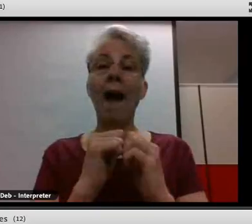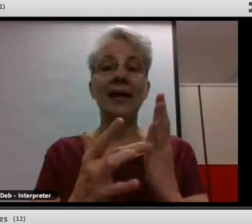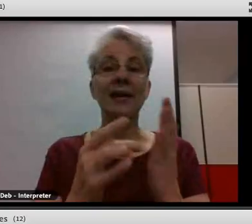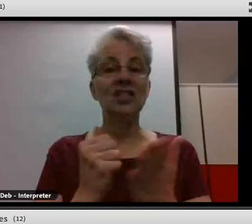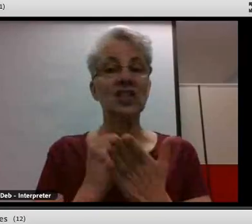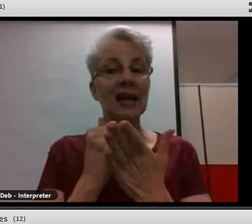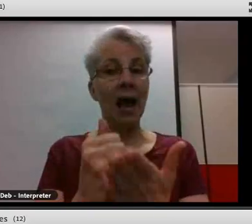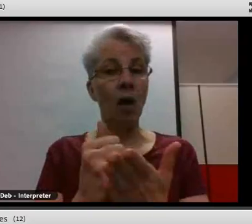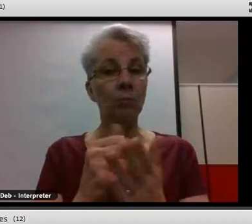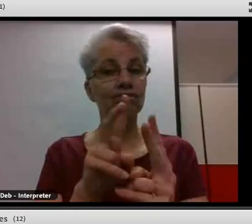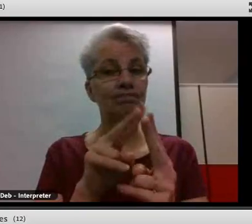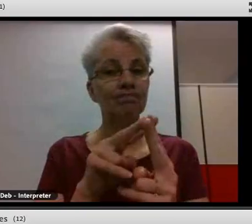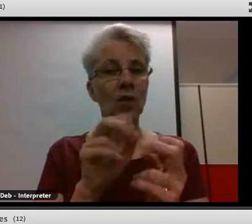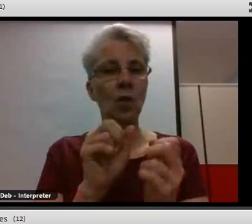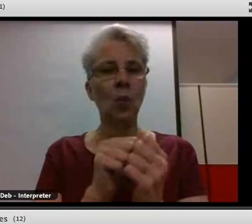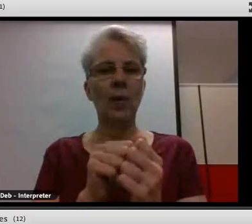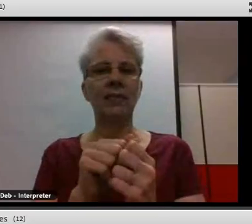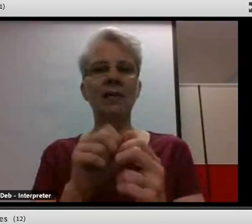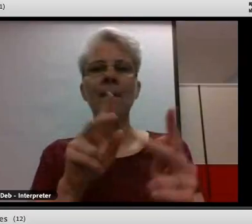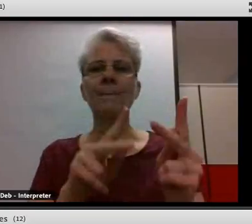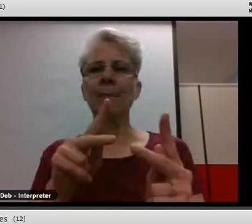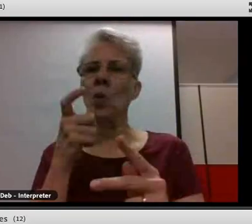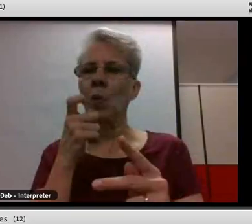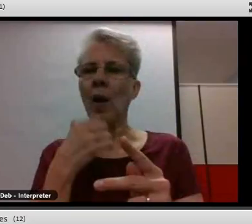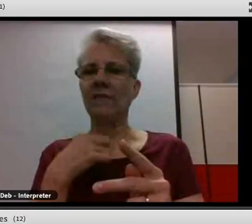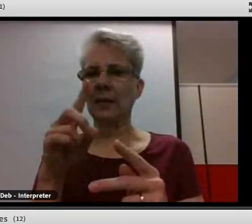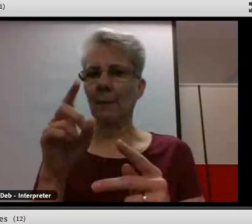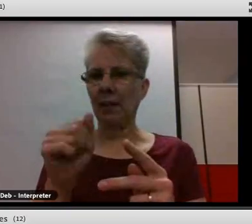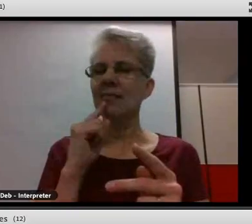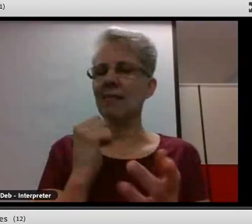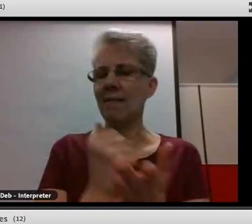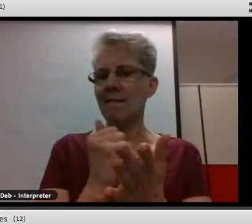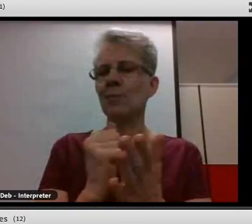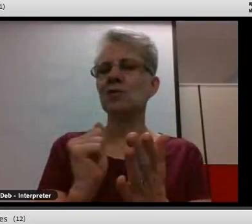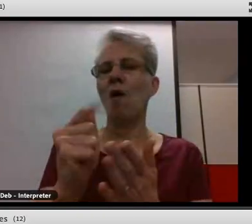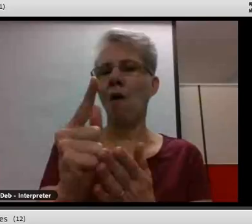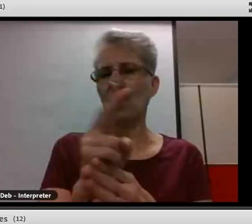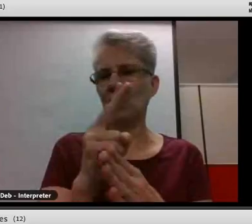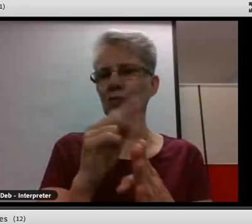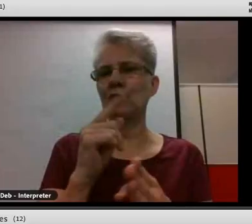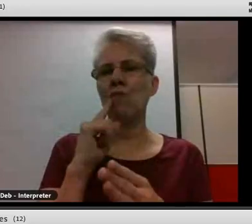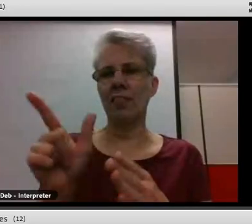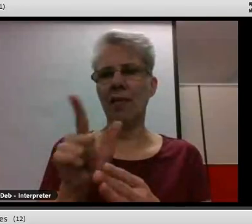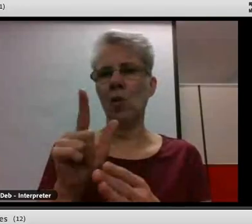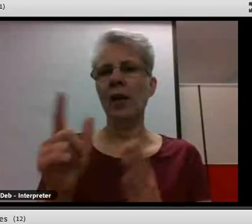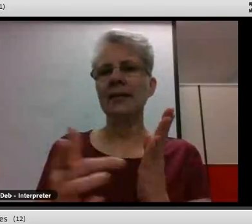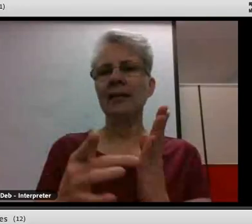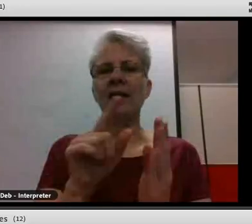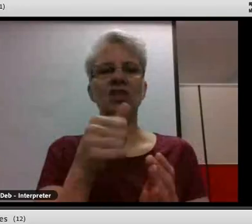as far as making libraries accessible to patrons with disabilities, that's the highest, you know,